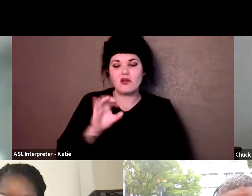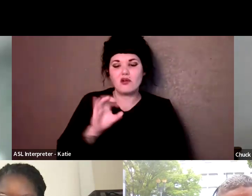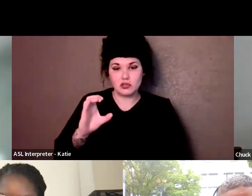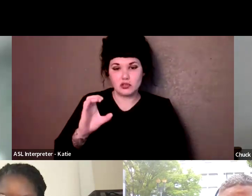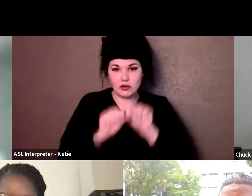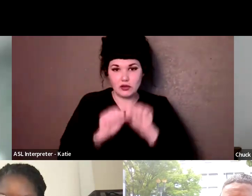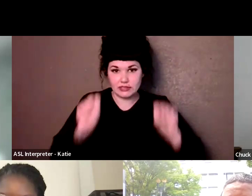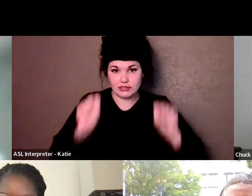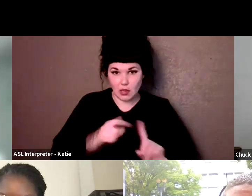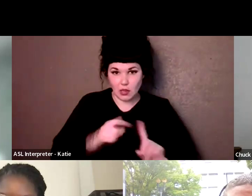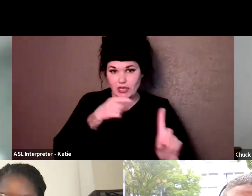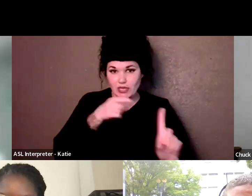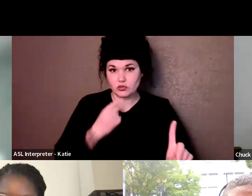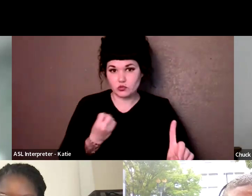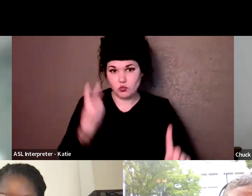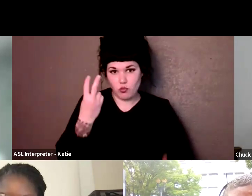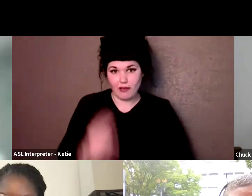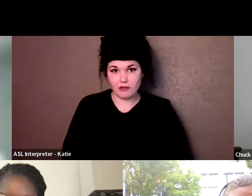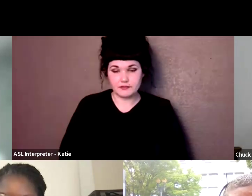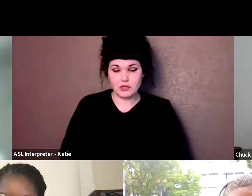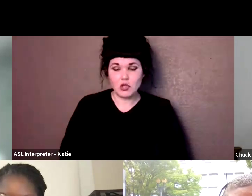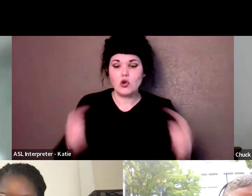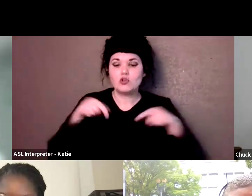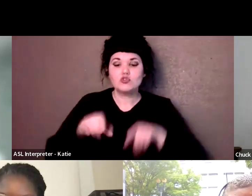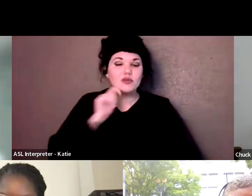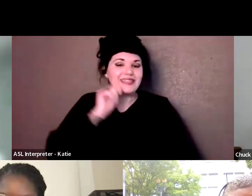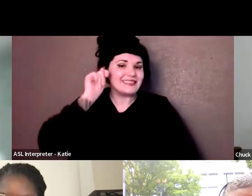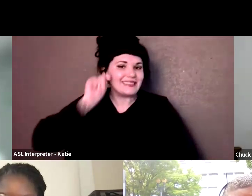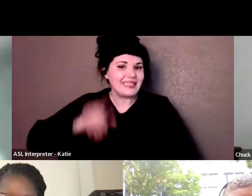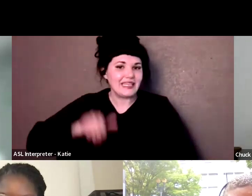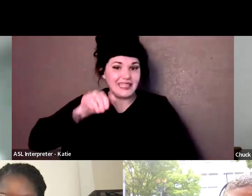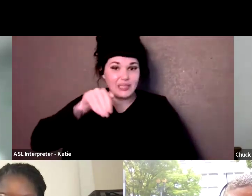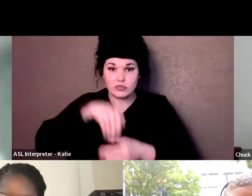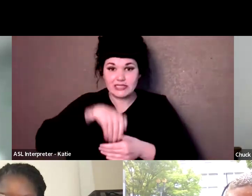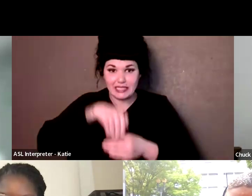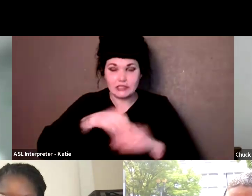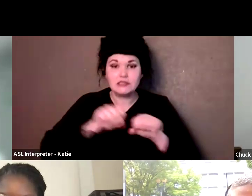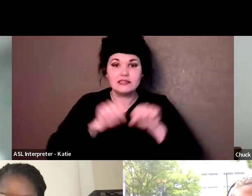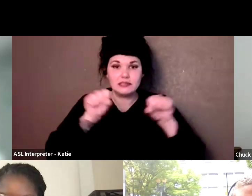spend as much of his teen years as this in the system, as he did outside of it, which continued